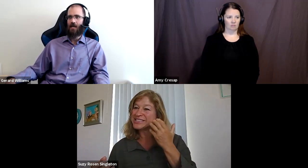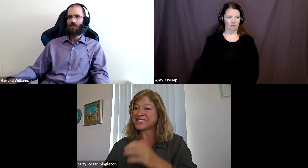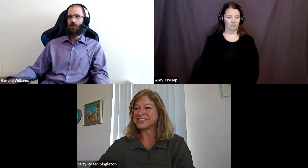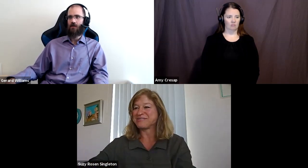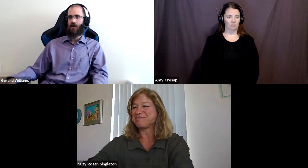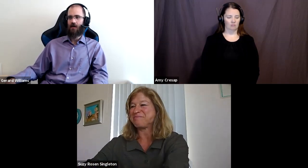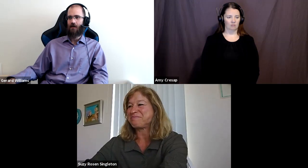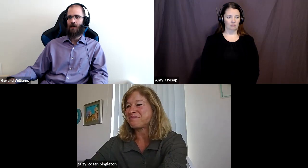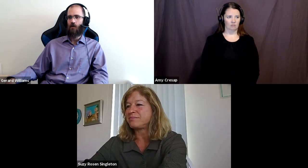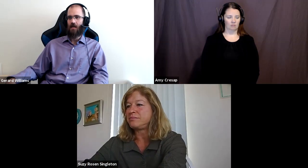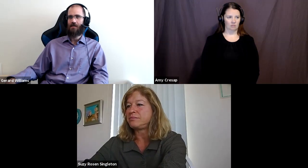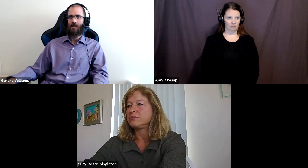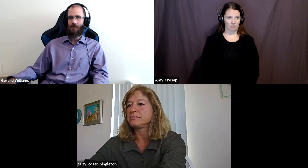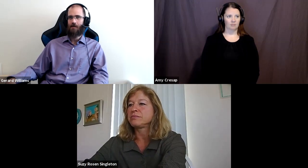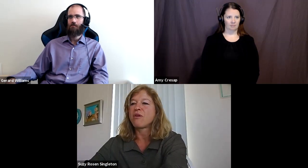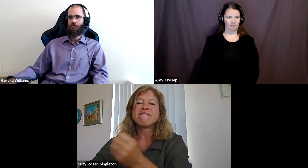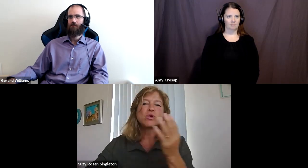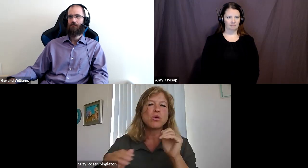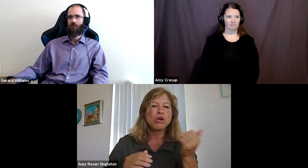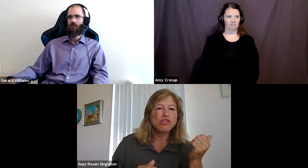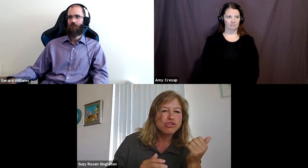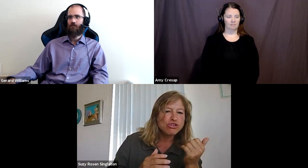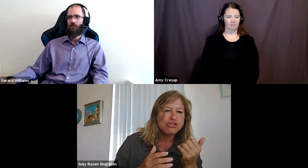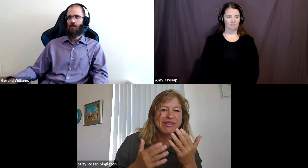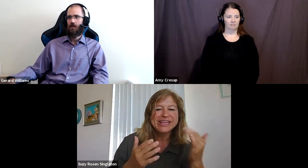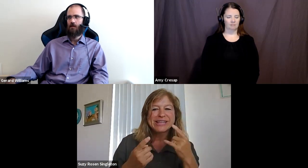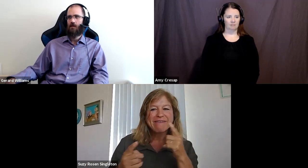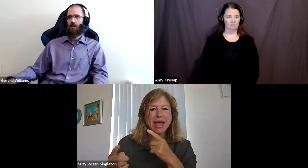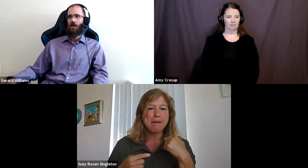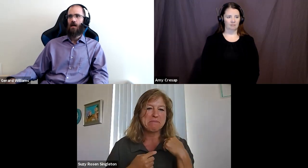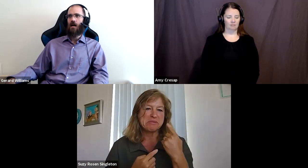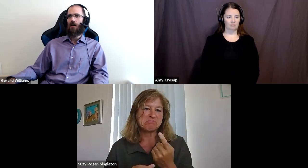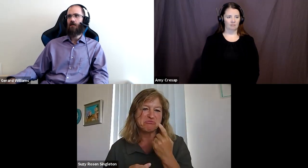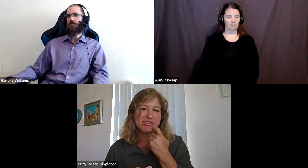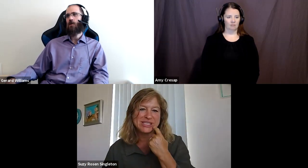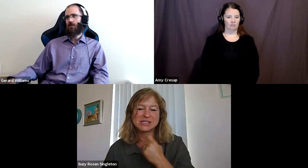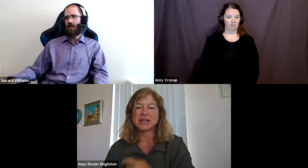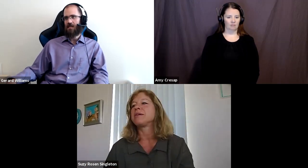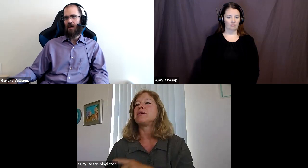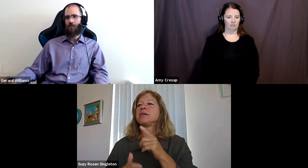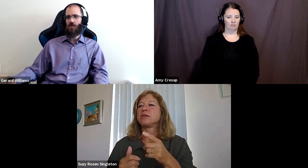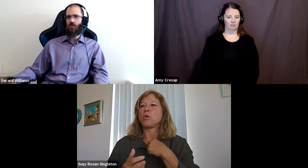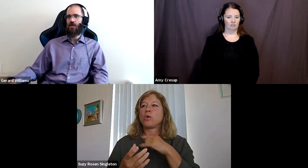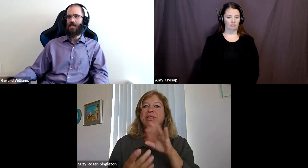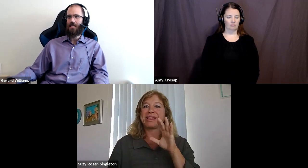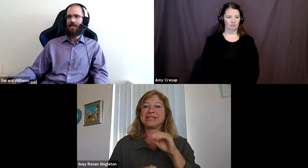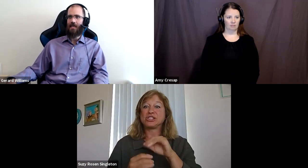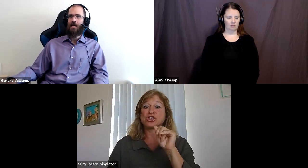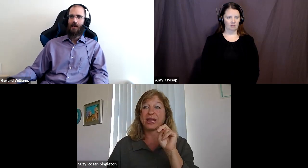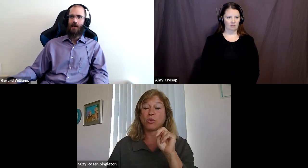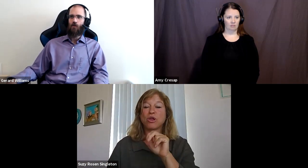aids with equipment handsets. A few other things have happened recently.